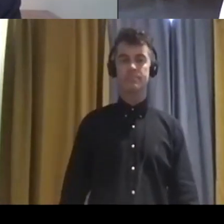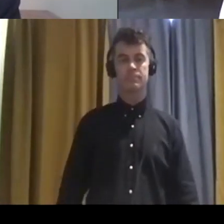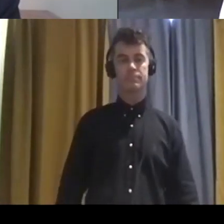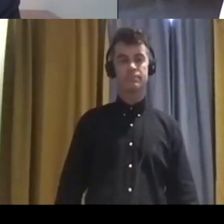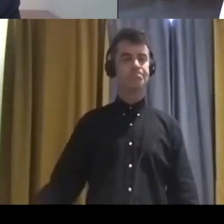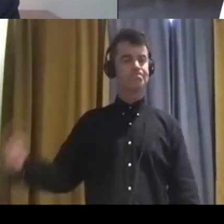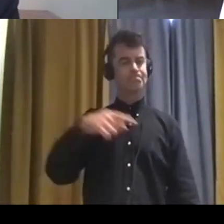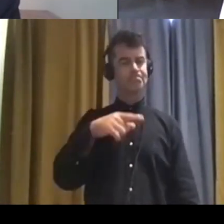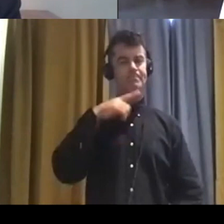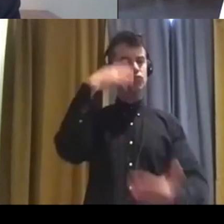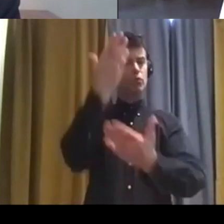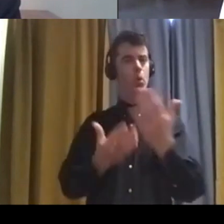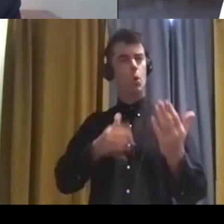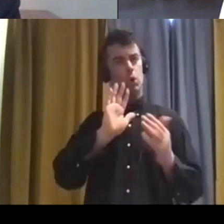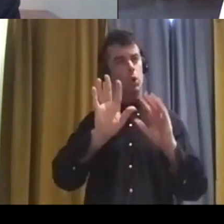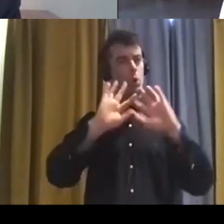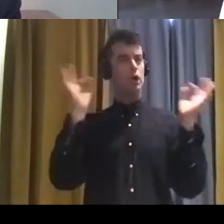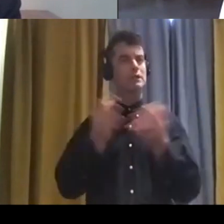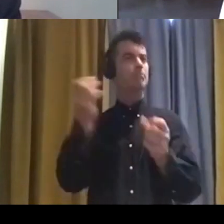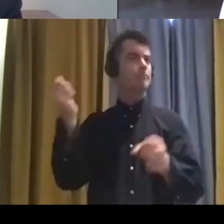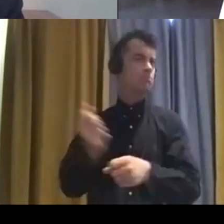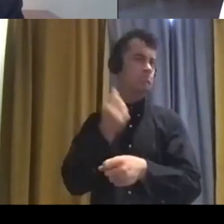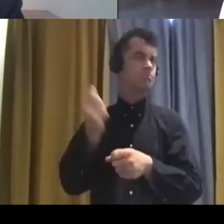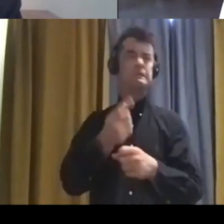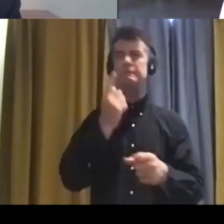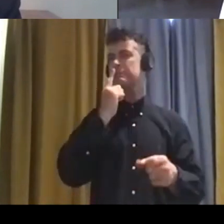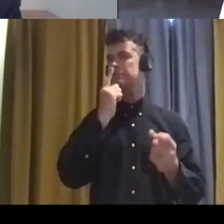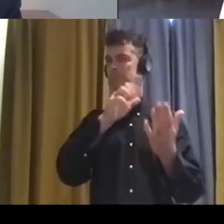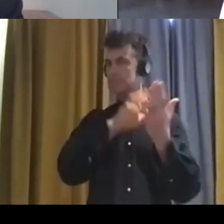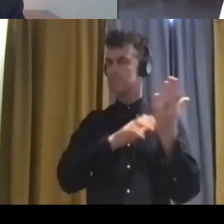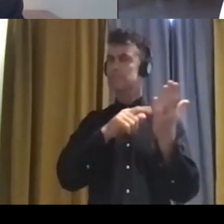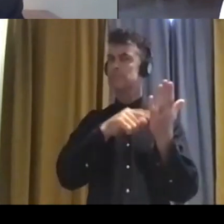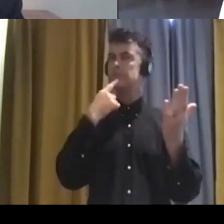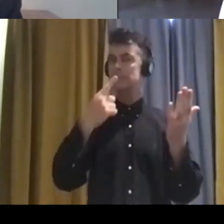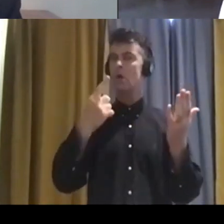that your organisation produced that said that less than one percent of funds under